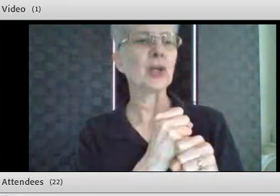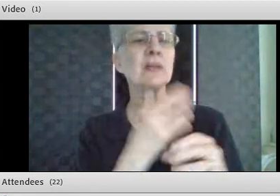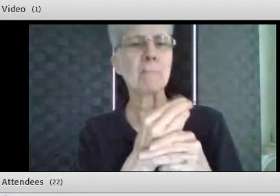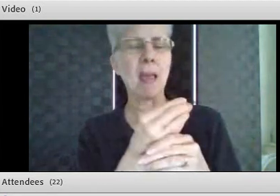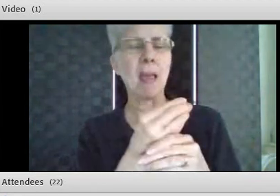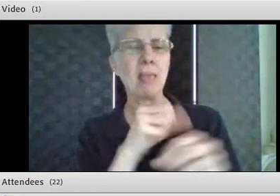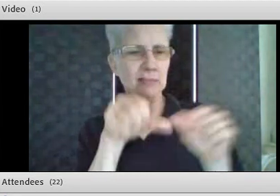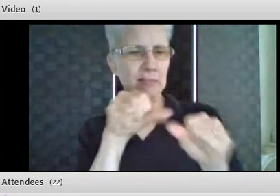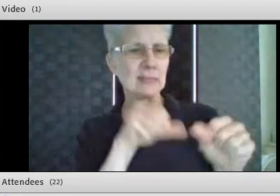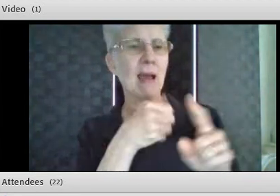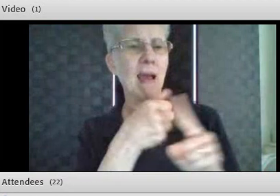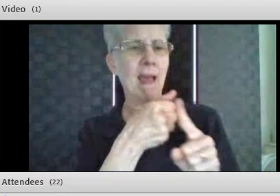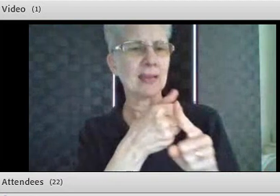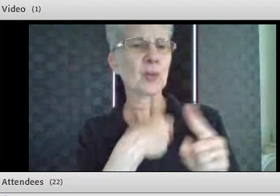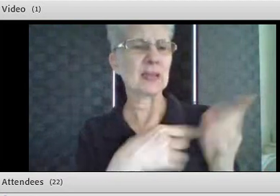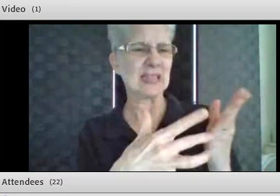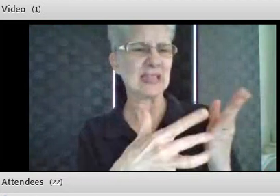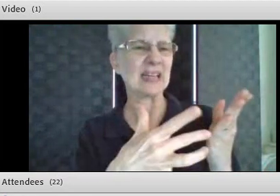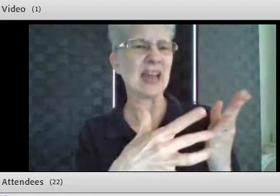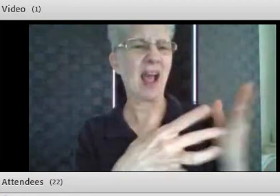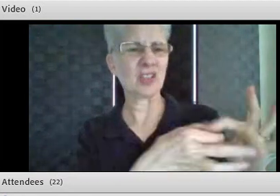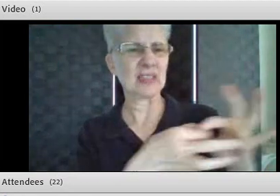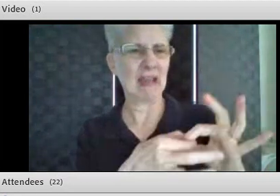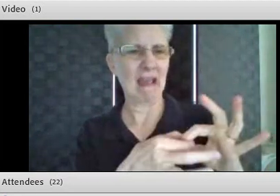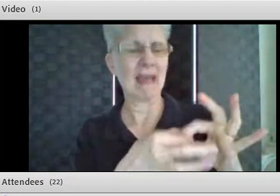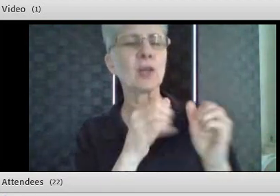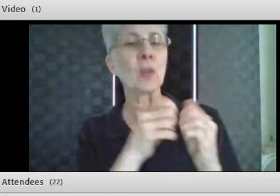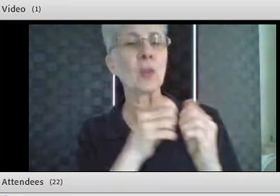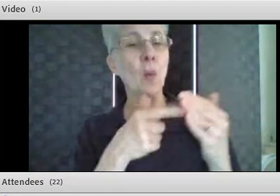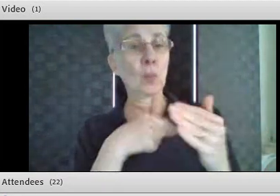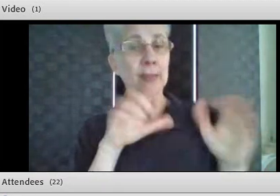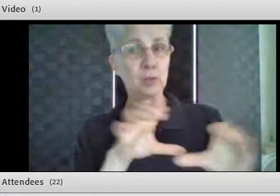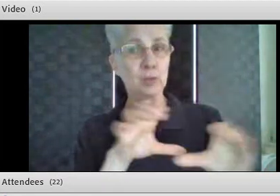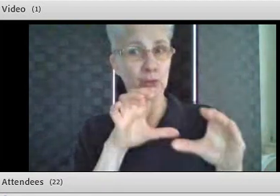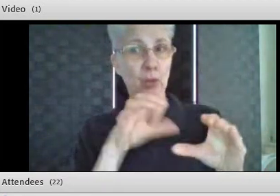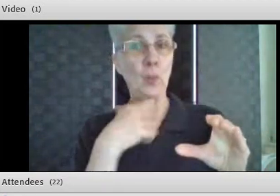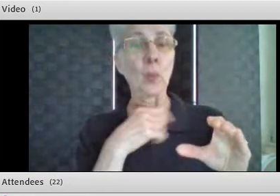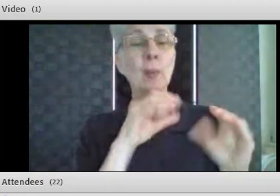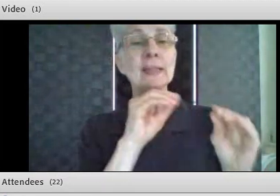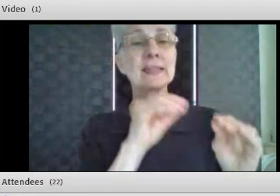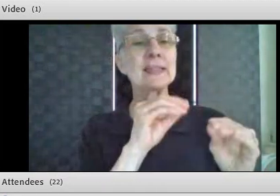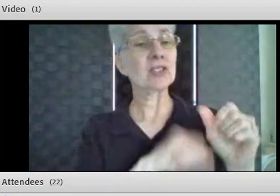so he brings the technology tie-in to what we do. We teach science through the arts